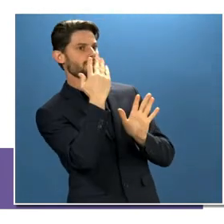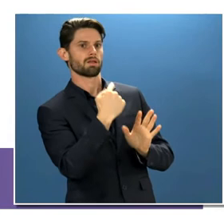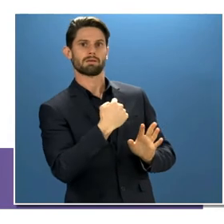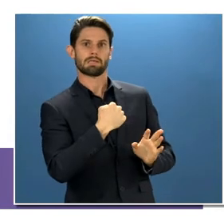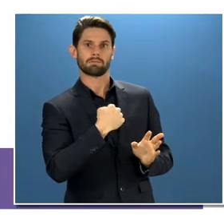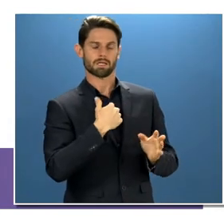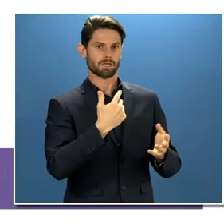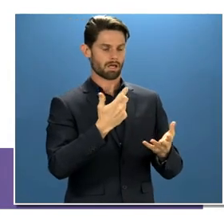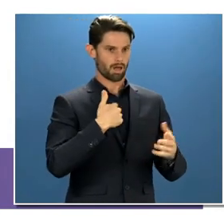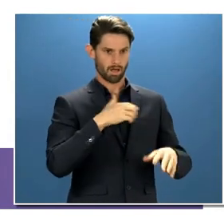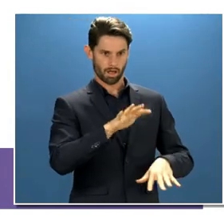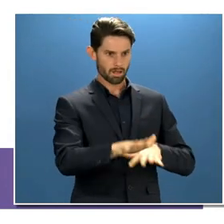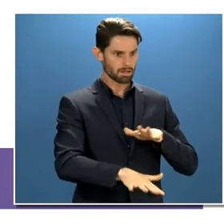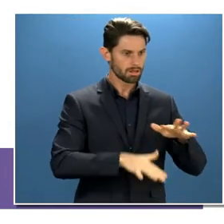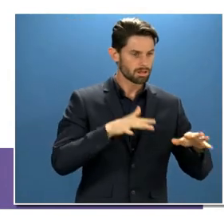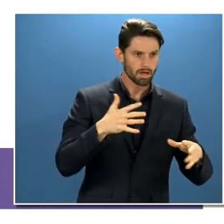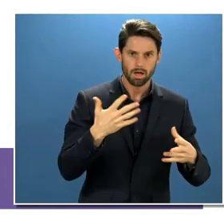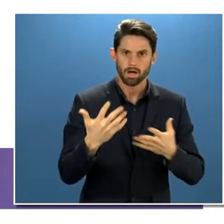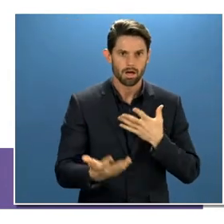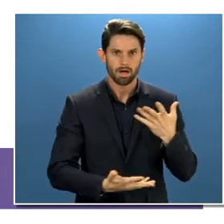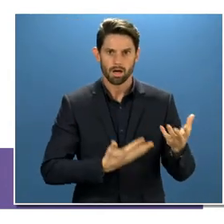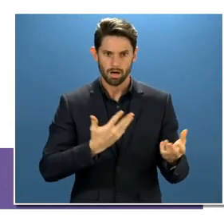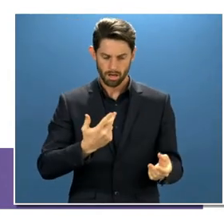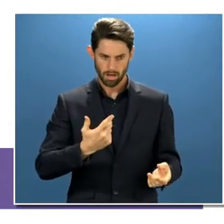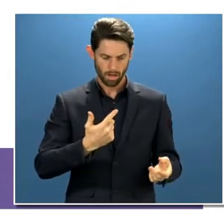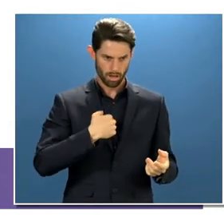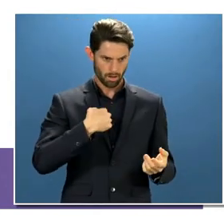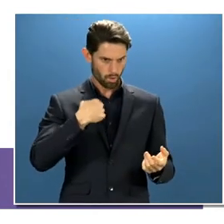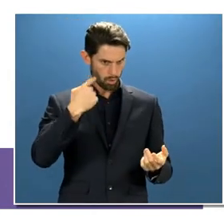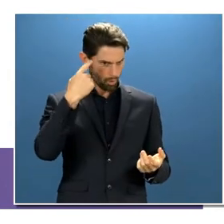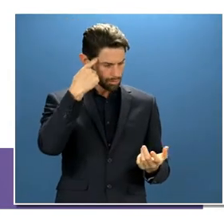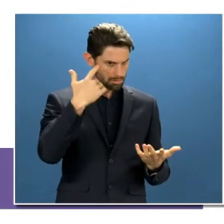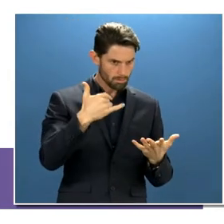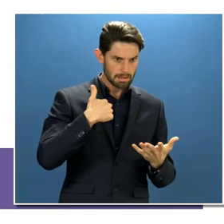it, hopefully, and I just thought okay, let's trying something new, and that's